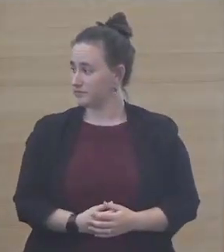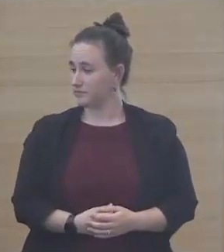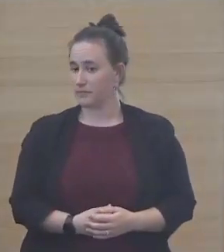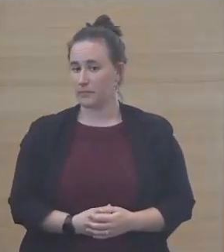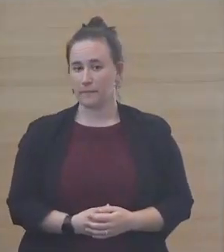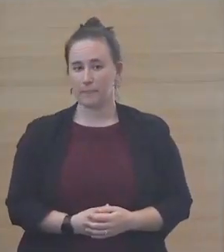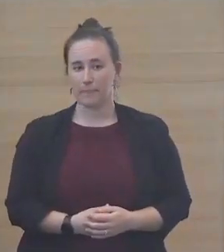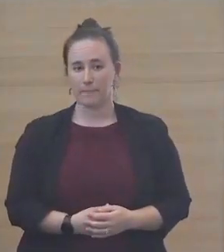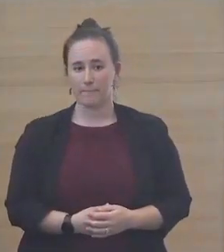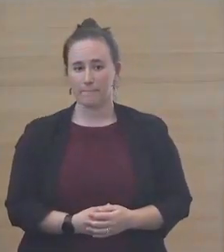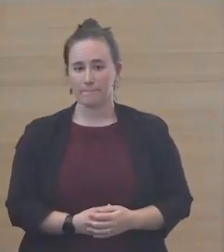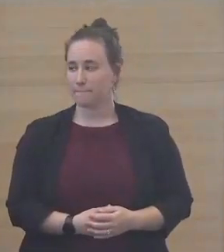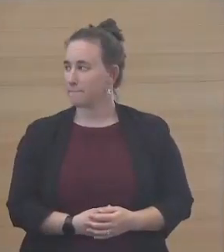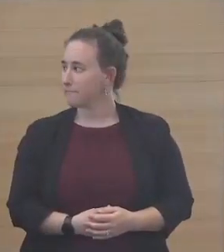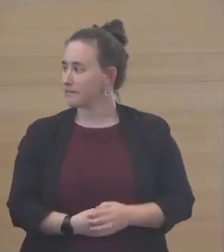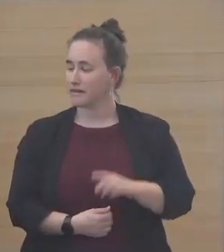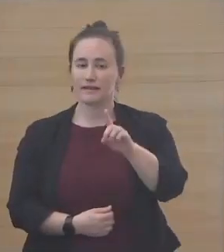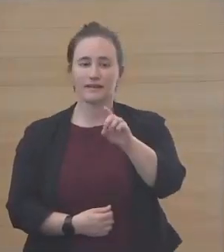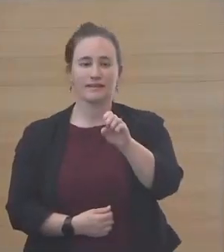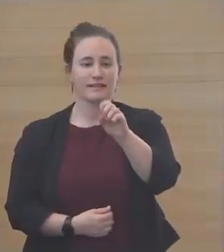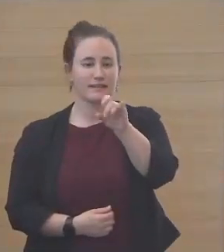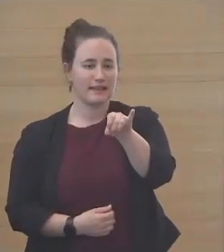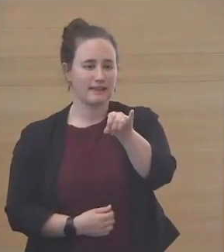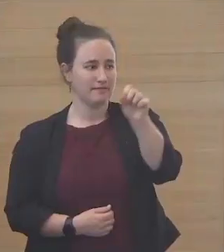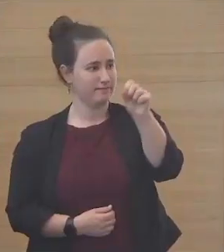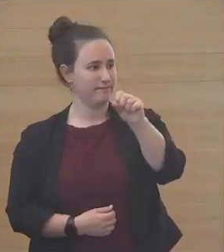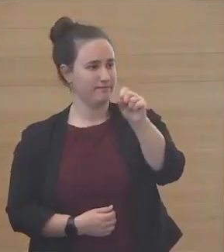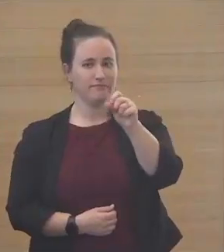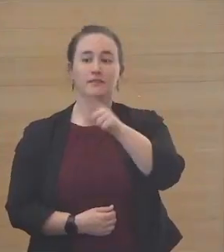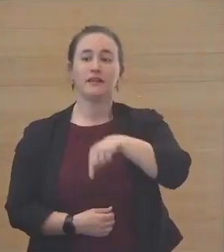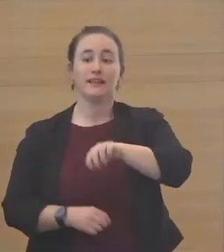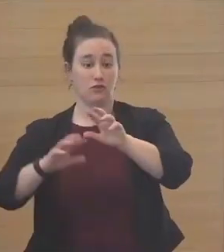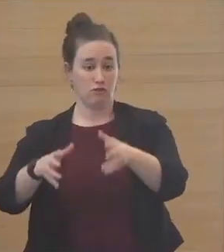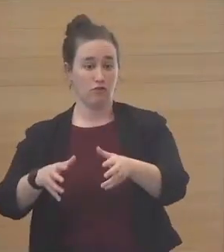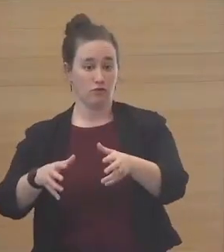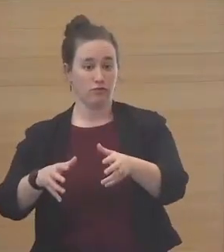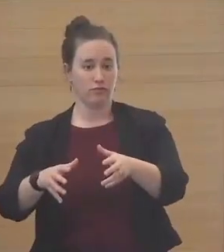Yeah. So this group, as you heard in the presentation,